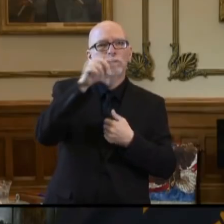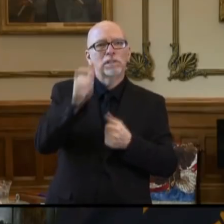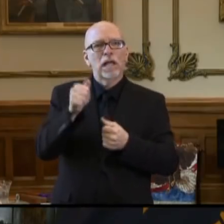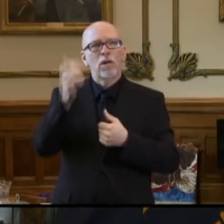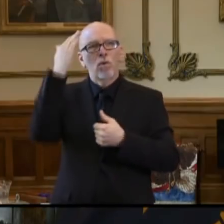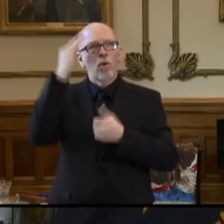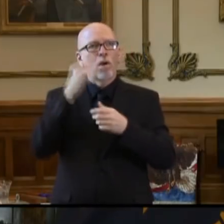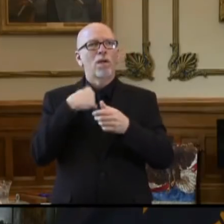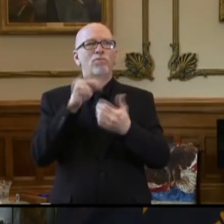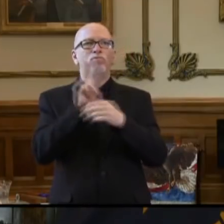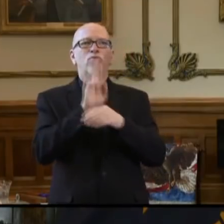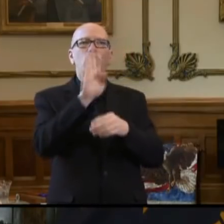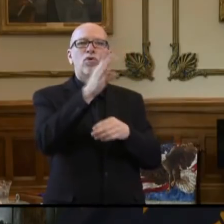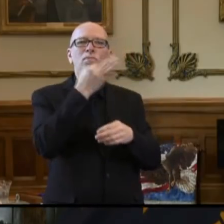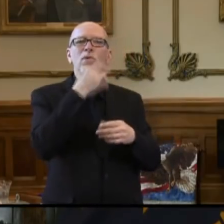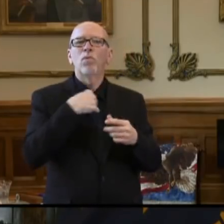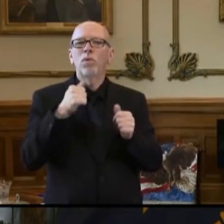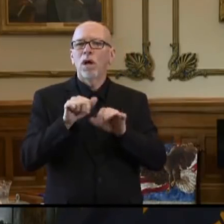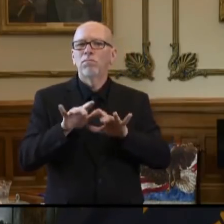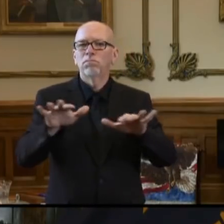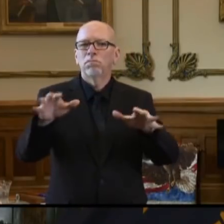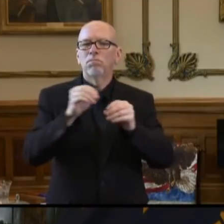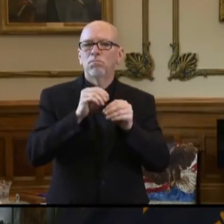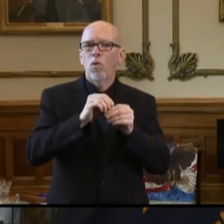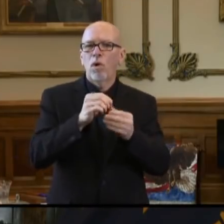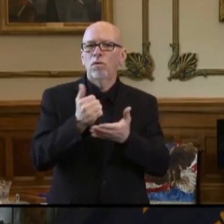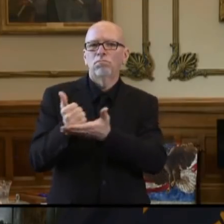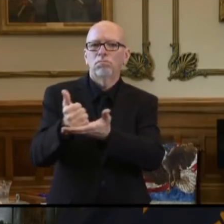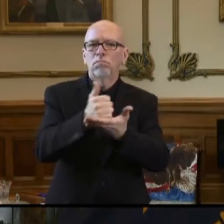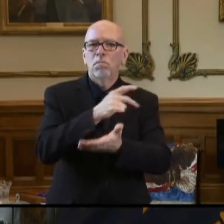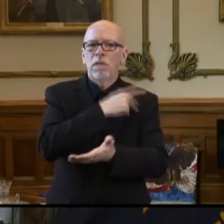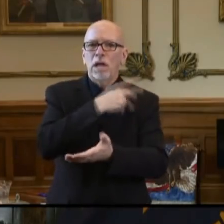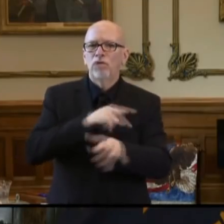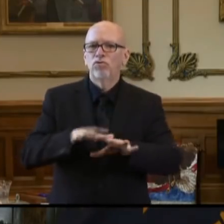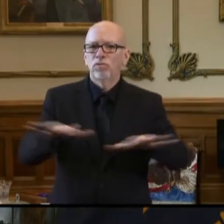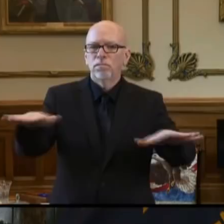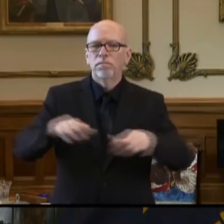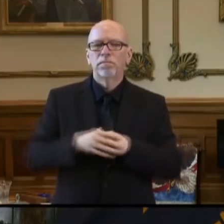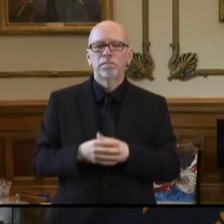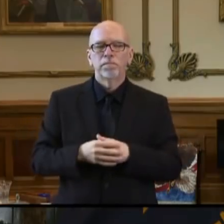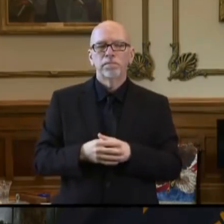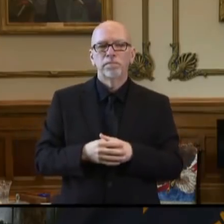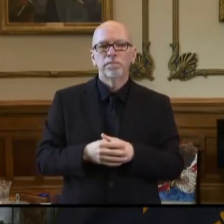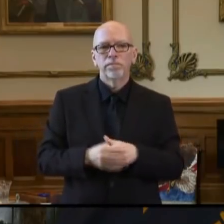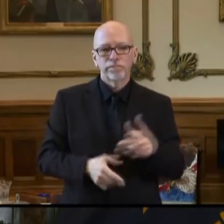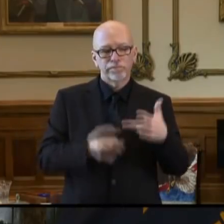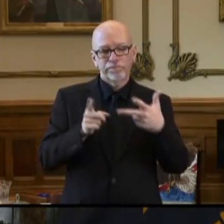DOING OTHER THINGS IN A TIERED MANNER SO THAT THEY HAVE THAT OVERSIGHT AND EXPERTISE AND ALLOWS US TO REACH MORE AND